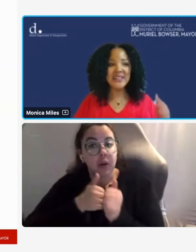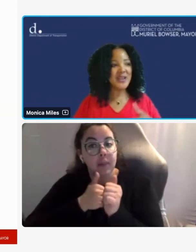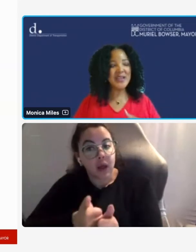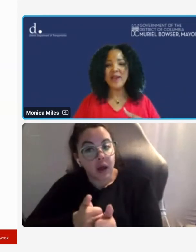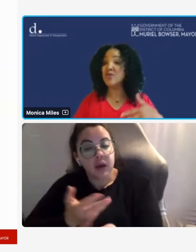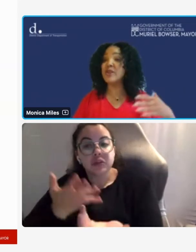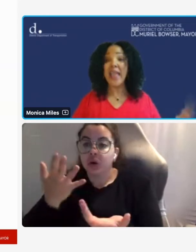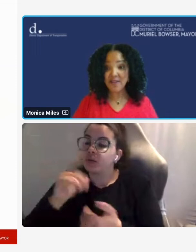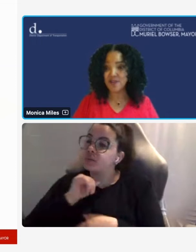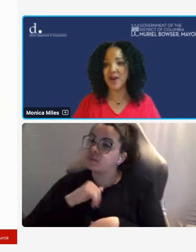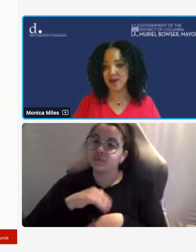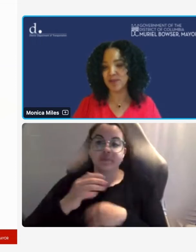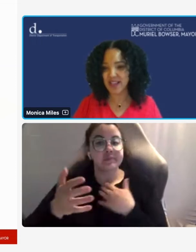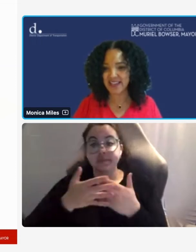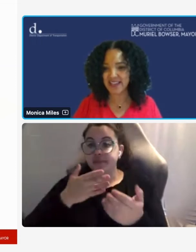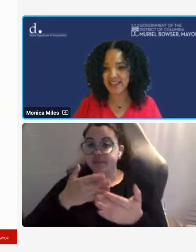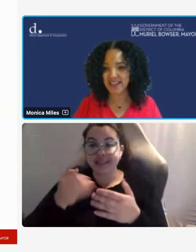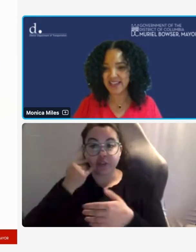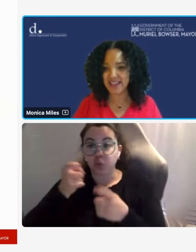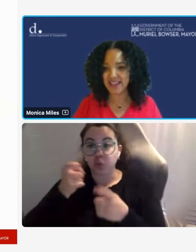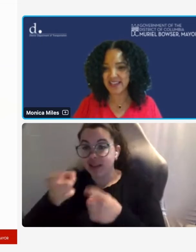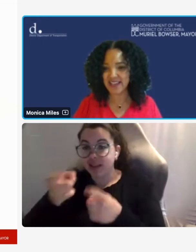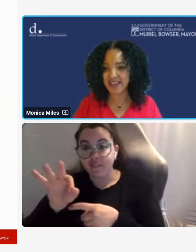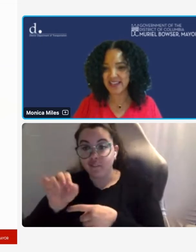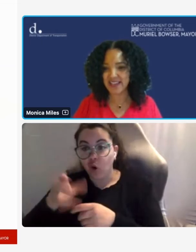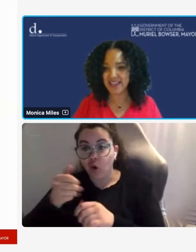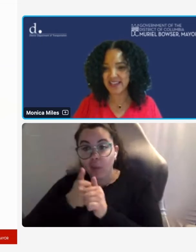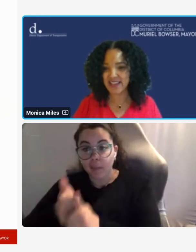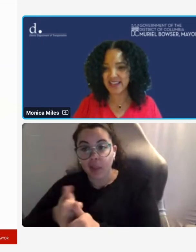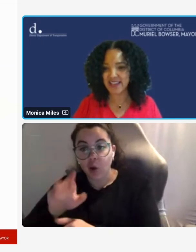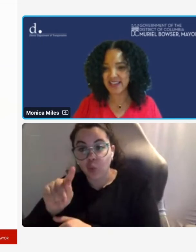talking about you gave a far compliant rate and then somebody's trying to adjust it i'm talking